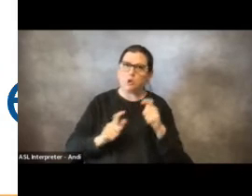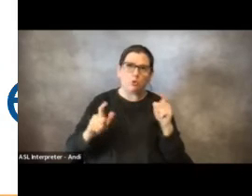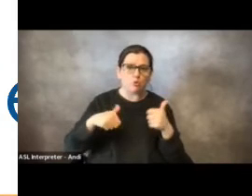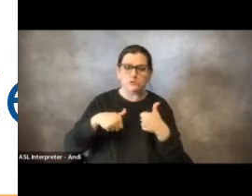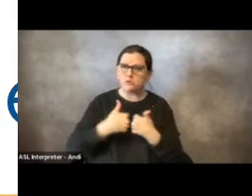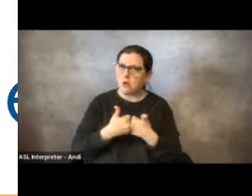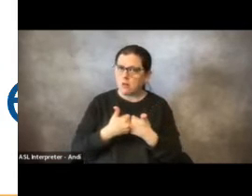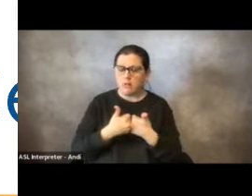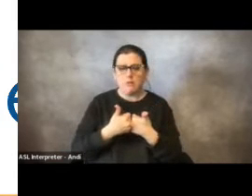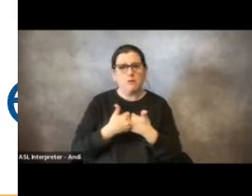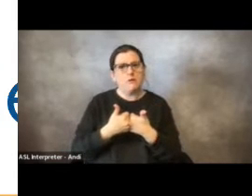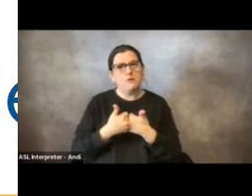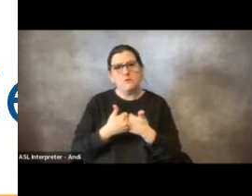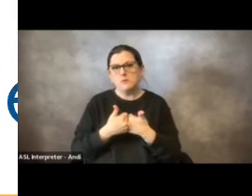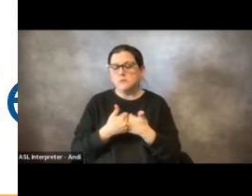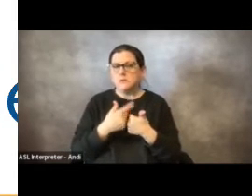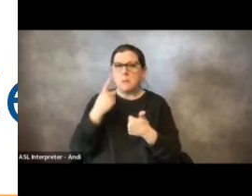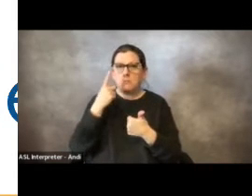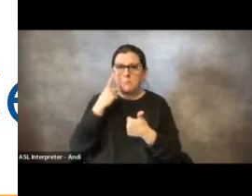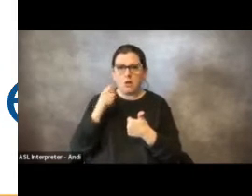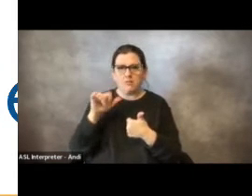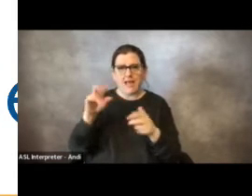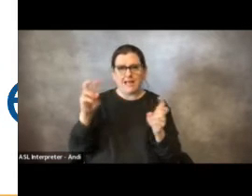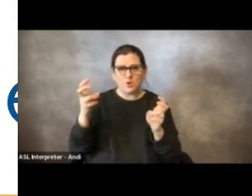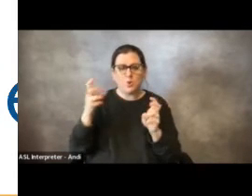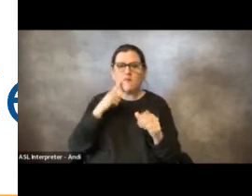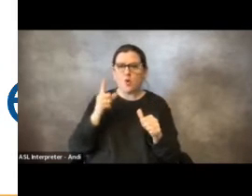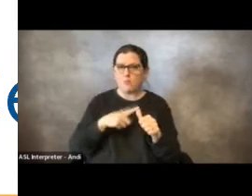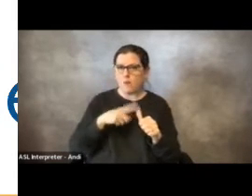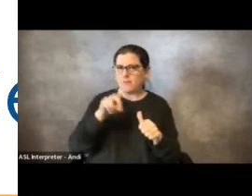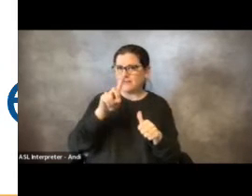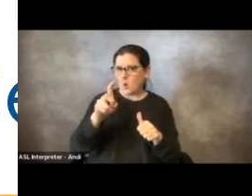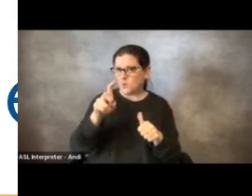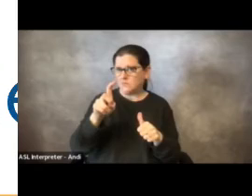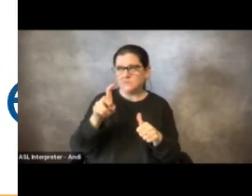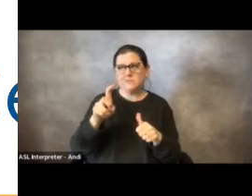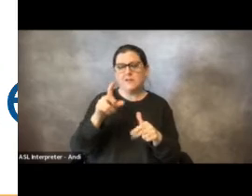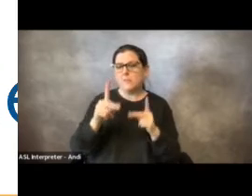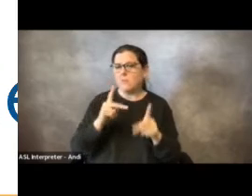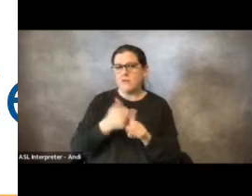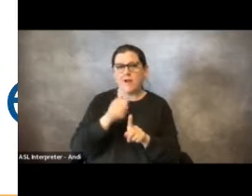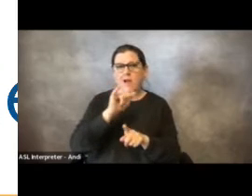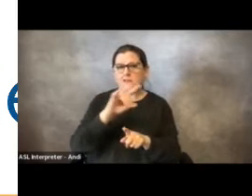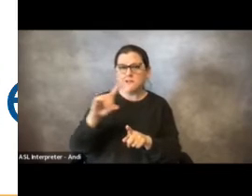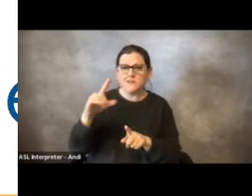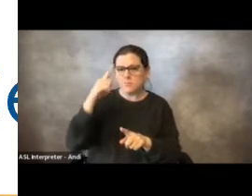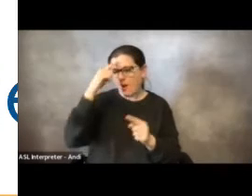because of that issue that Stefani raised a primary diagnosis for individuals with IDD, or brain injury from getting access to mental health